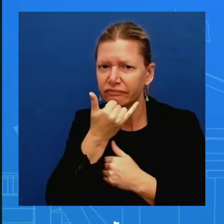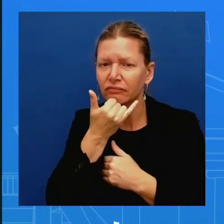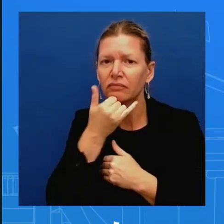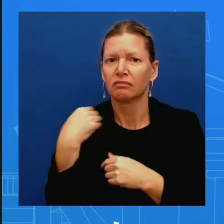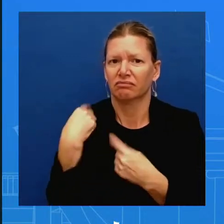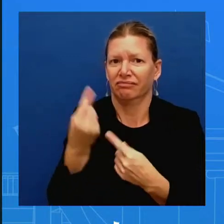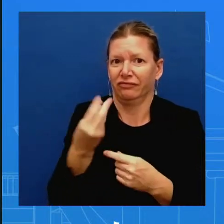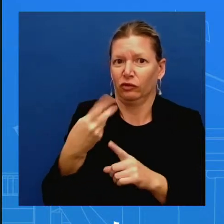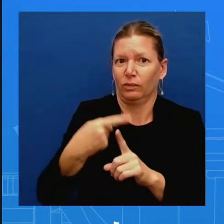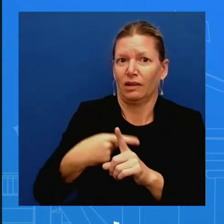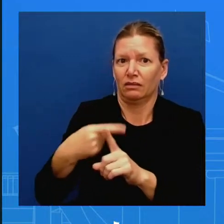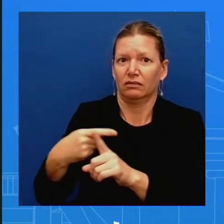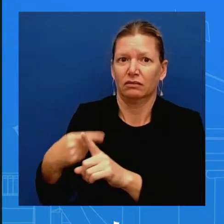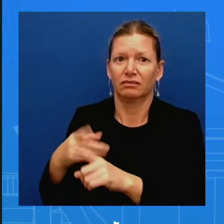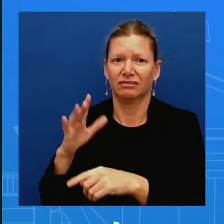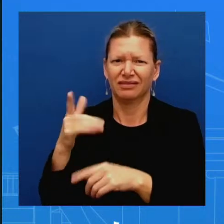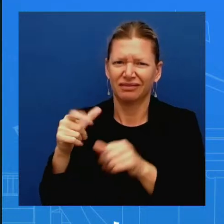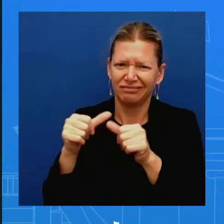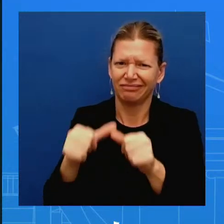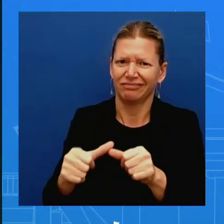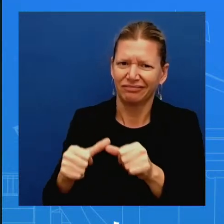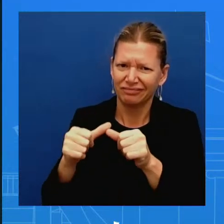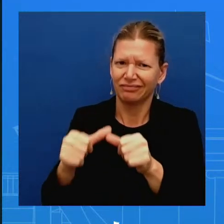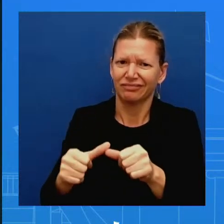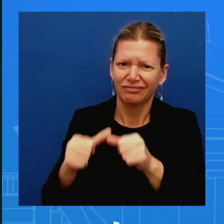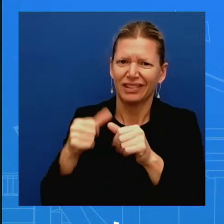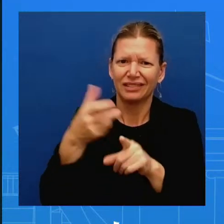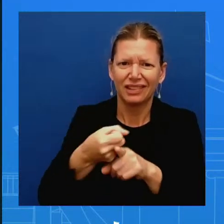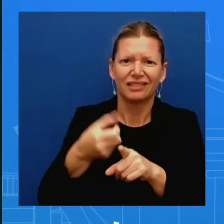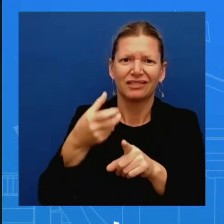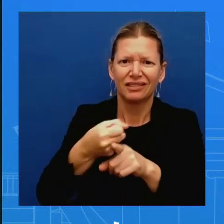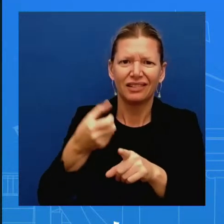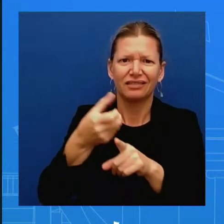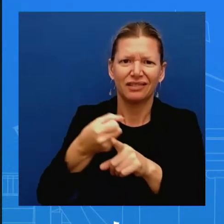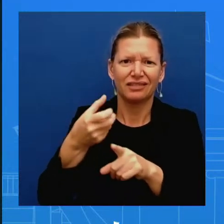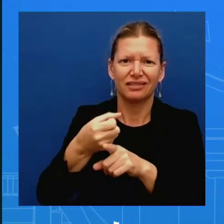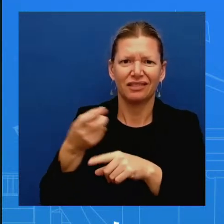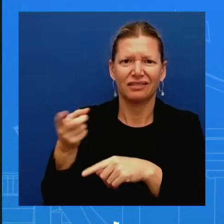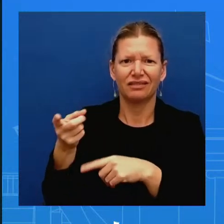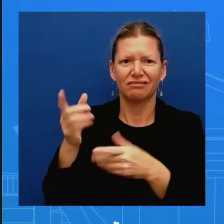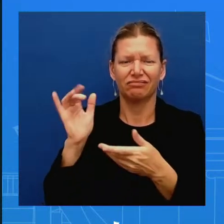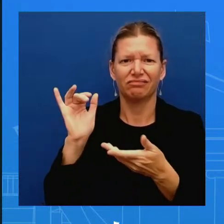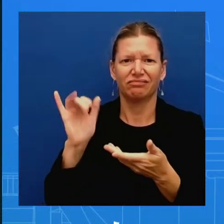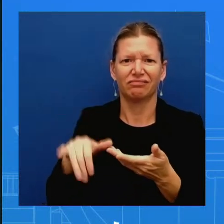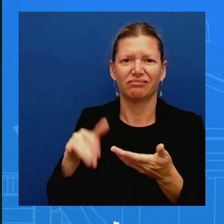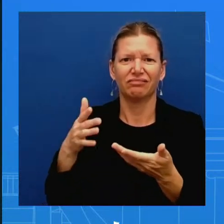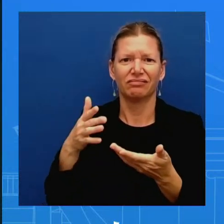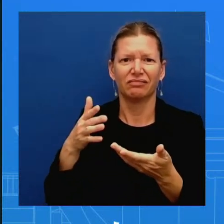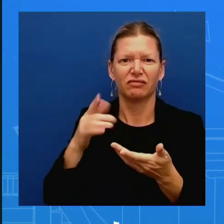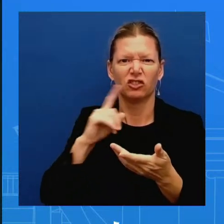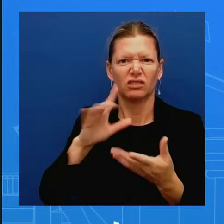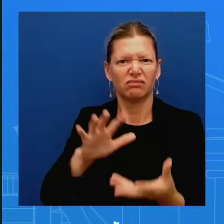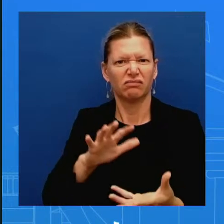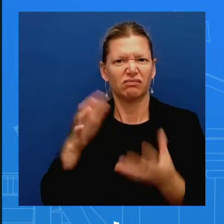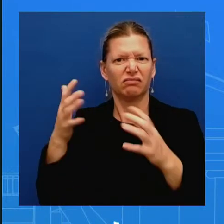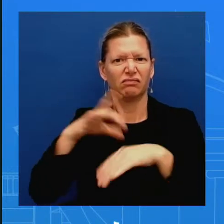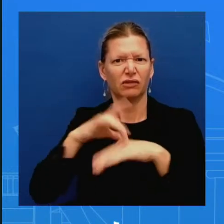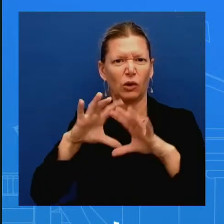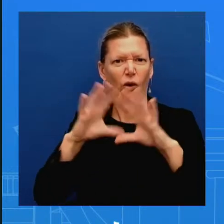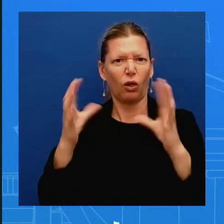but also taken the lives of international seafarers simply doing their jobs. So, we have taken significant amount of Hou- -- of Houthi weapons.